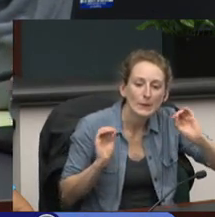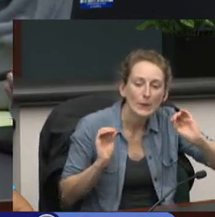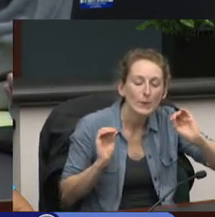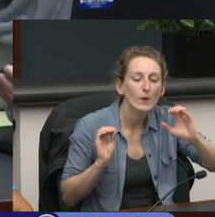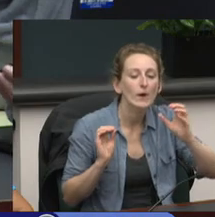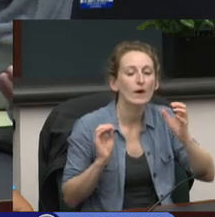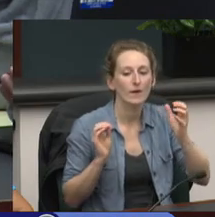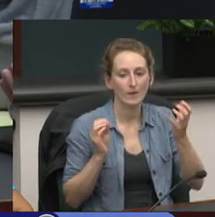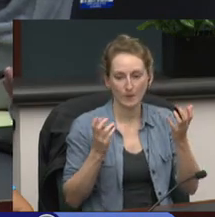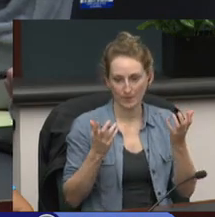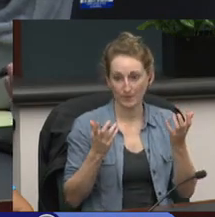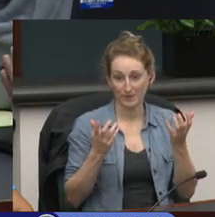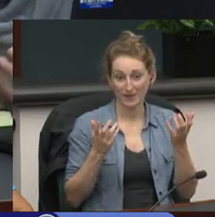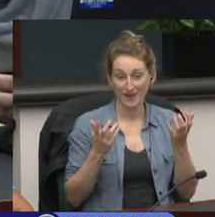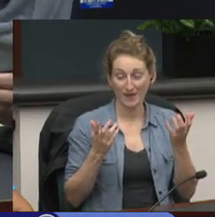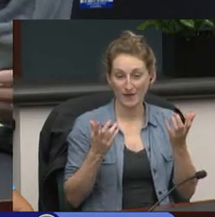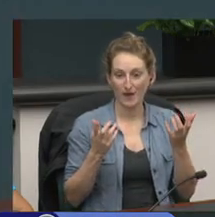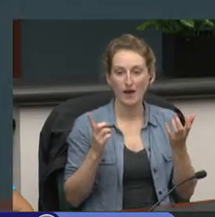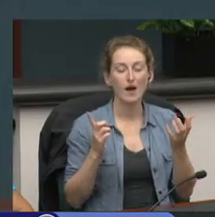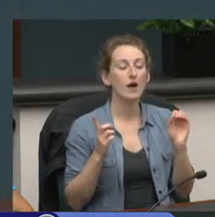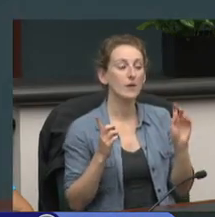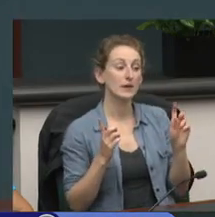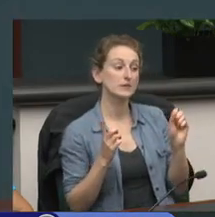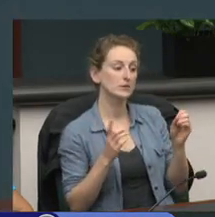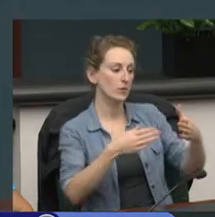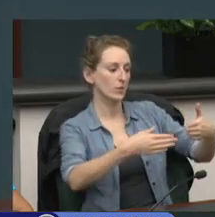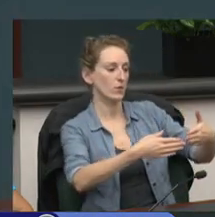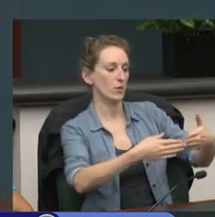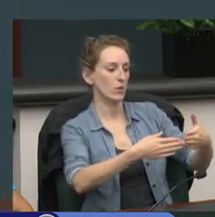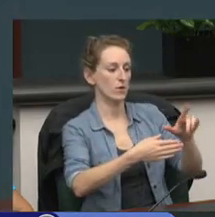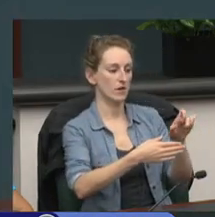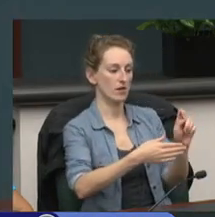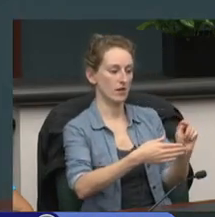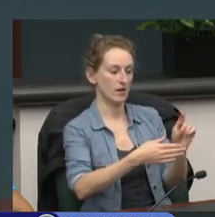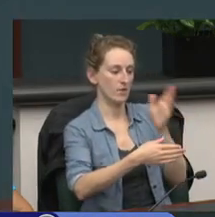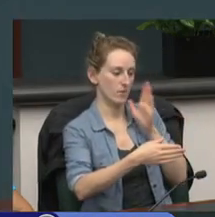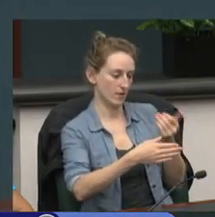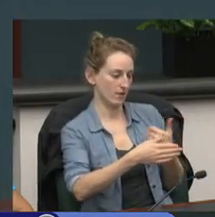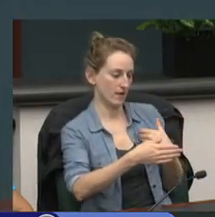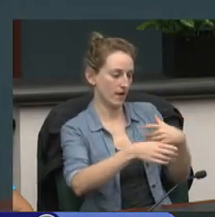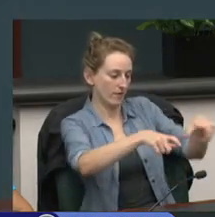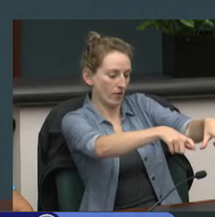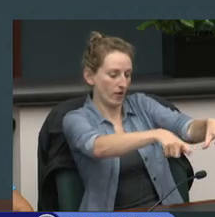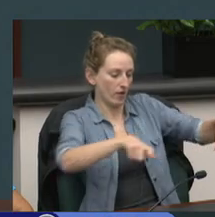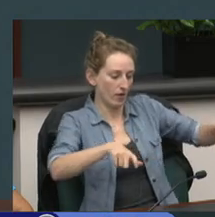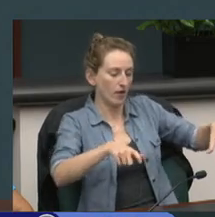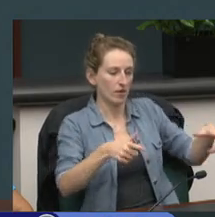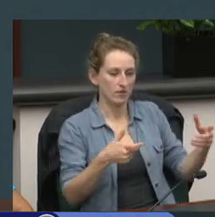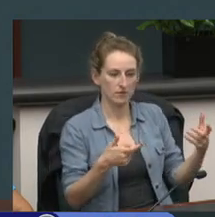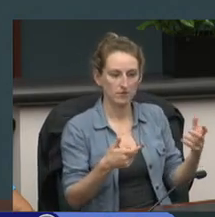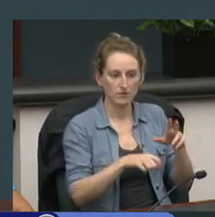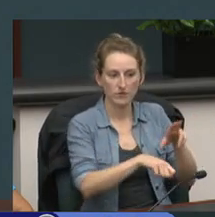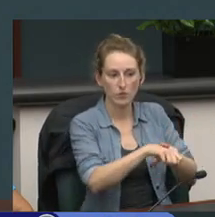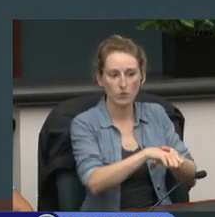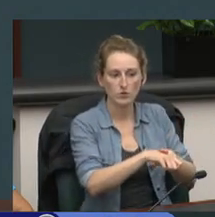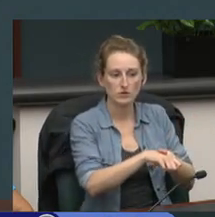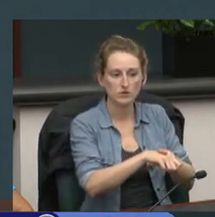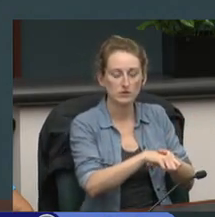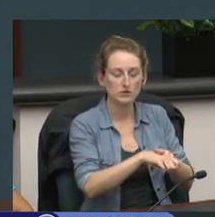they couldn't so a corner lot clearly has frontage both ways okay is that and